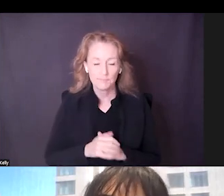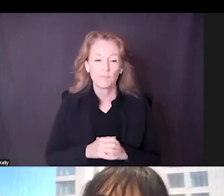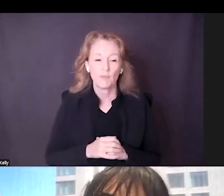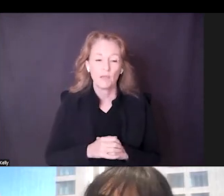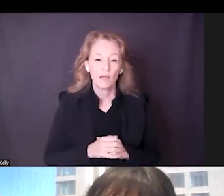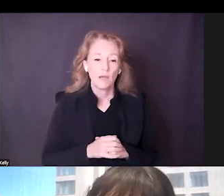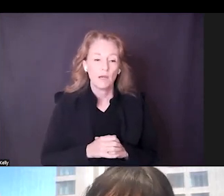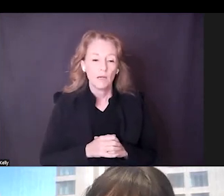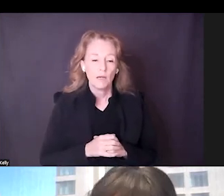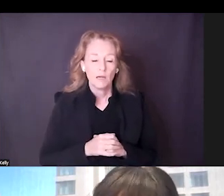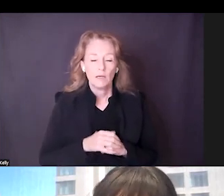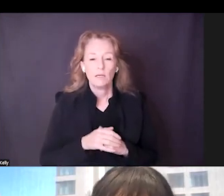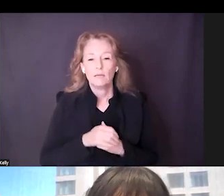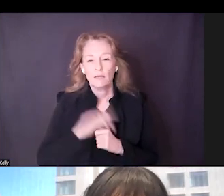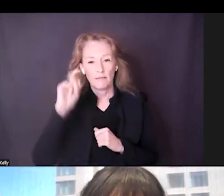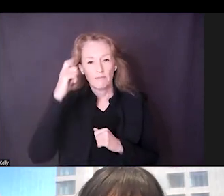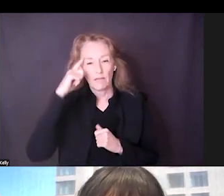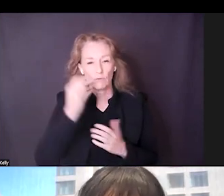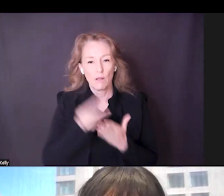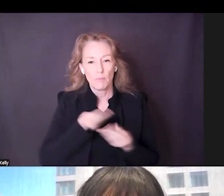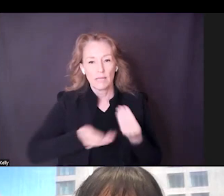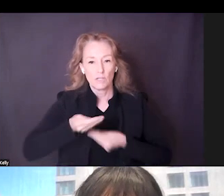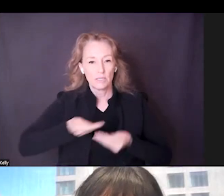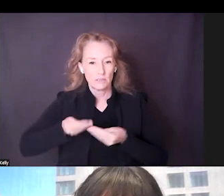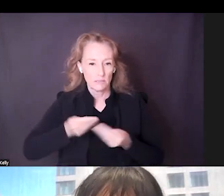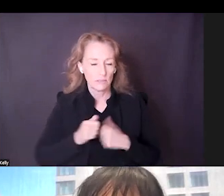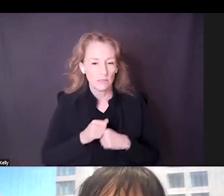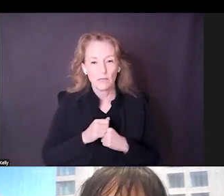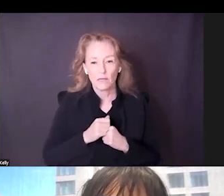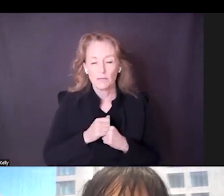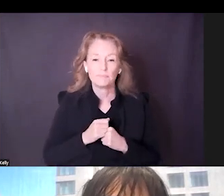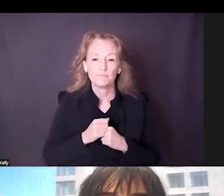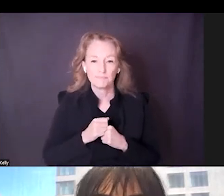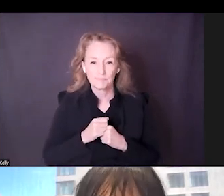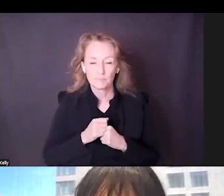ON THE BUDGET FRONT, IT (INDISCERNIBLE) HAS BEEN KEEPING